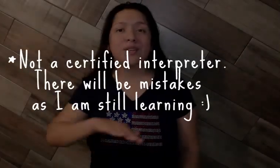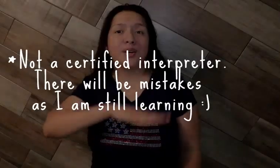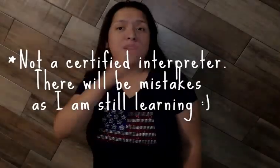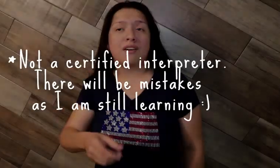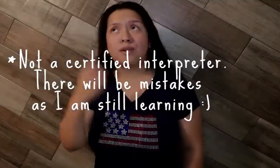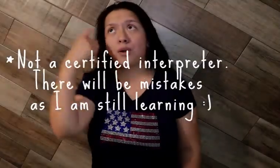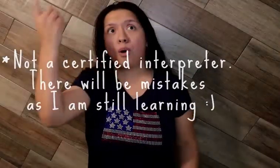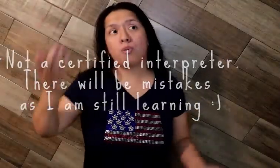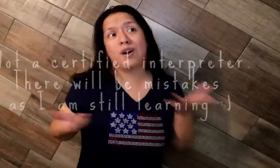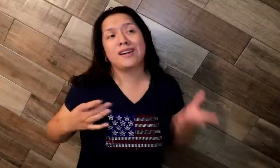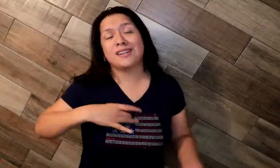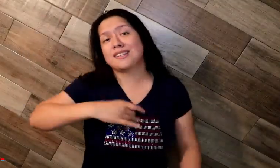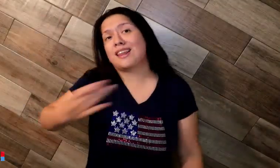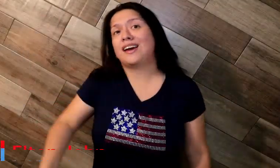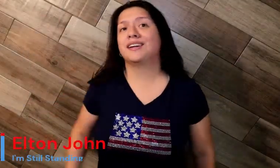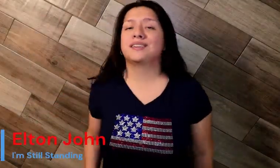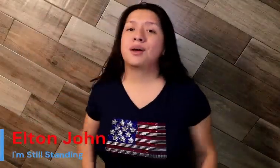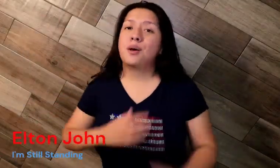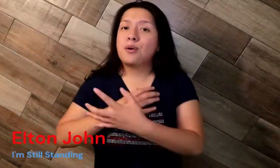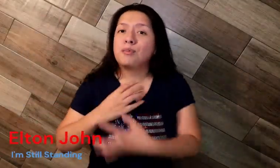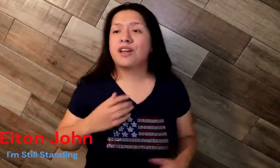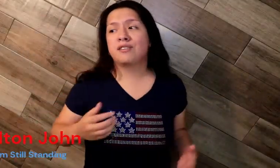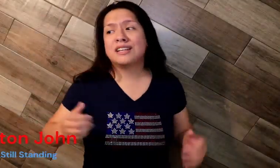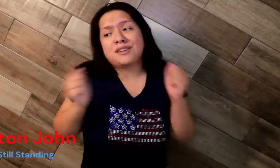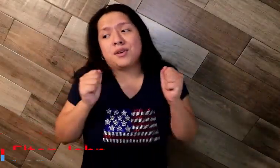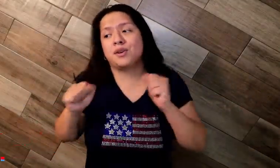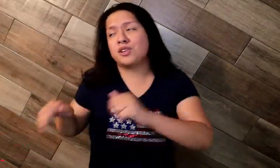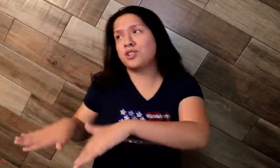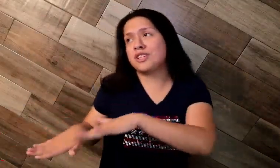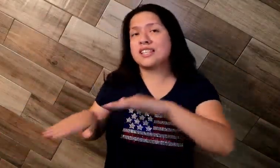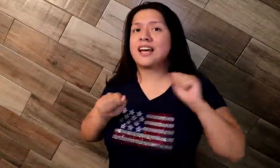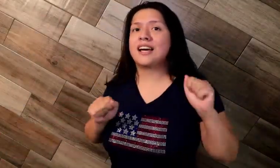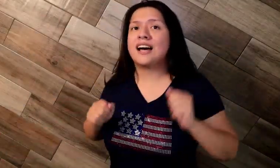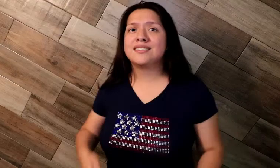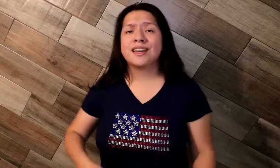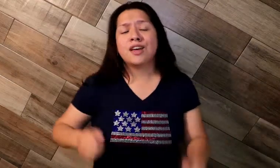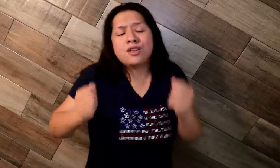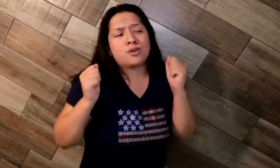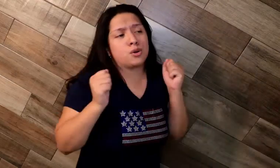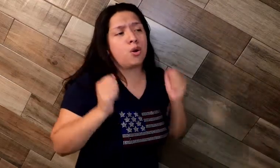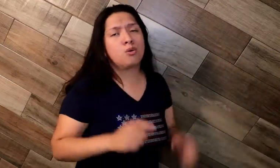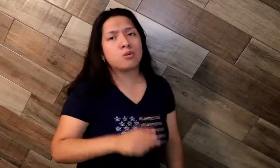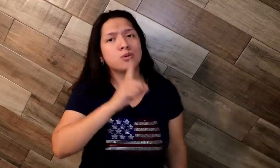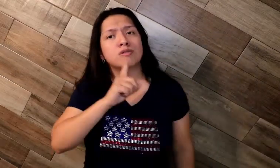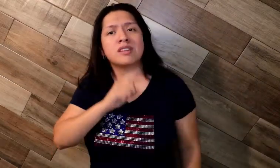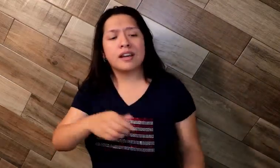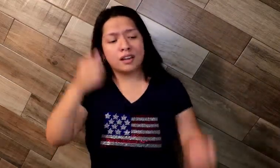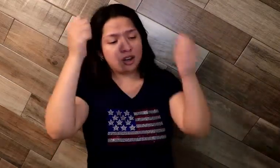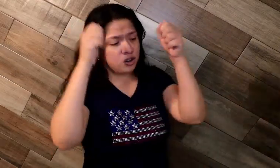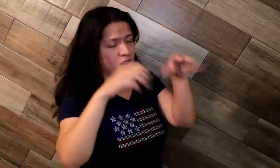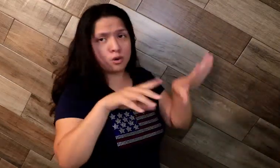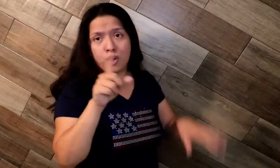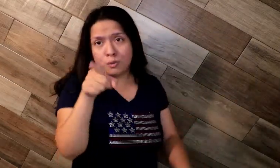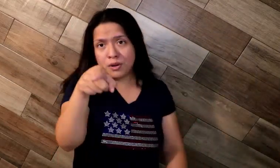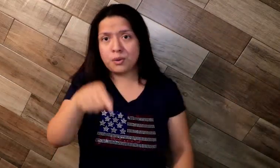You could never know what it's like Your blood like winter freezes just like ice And there's a cold lonely light that shines from you